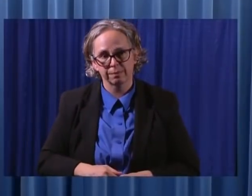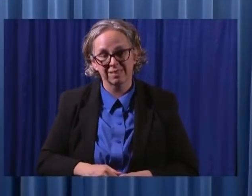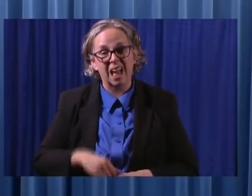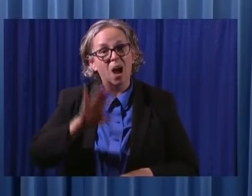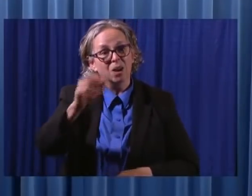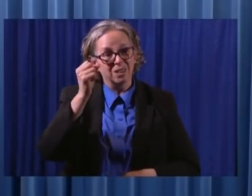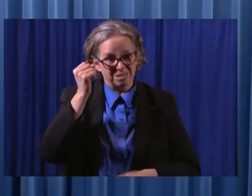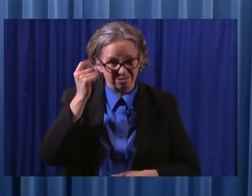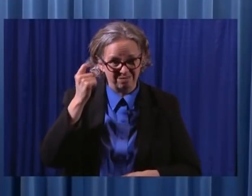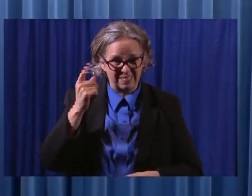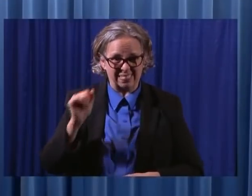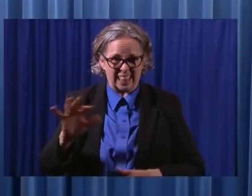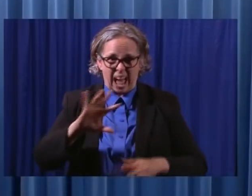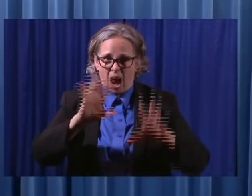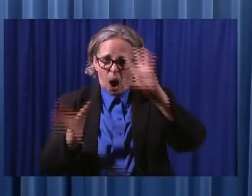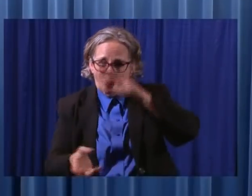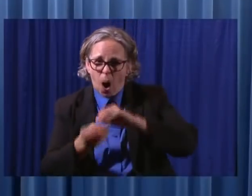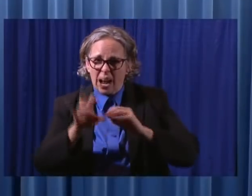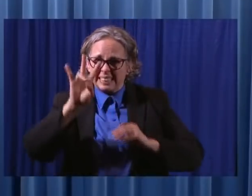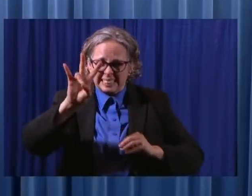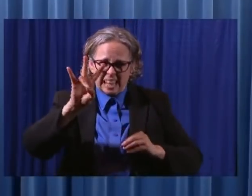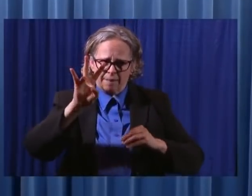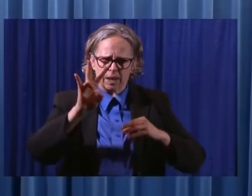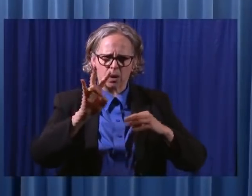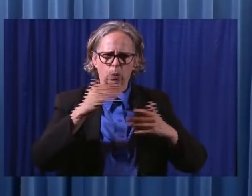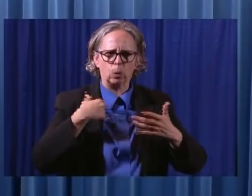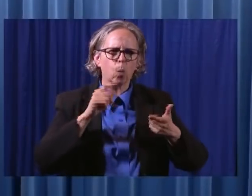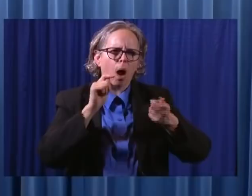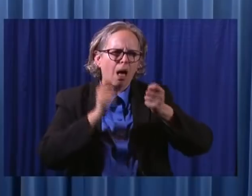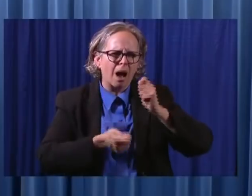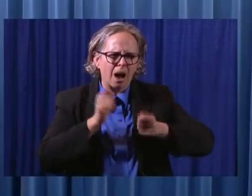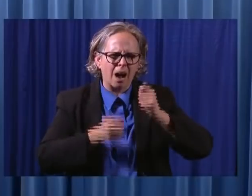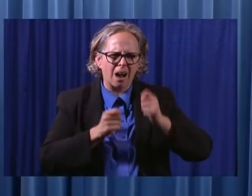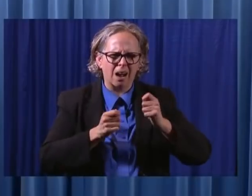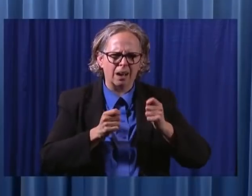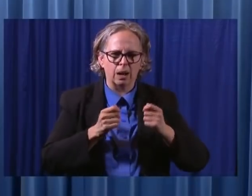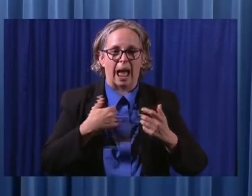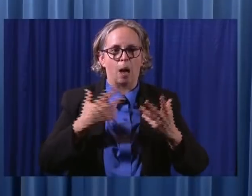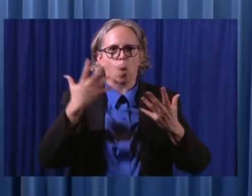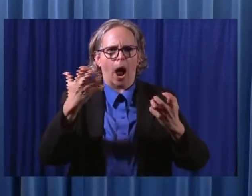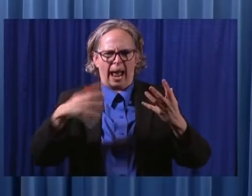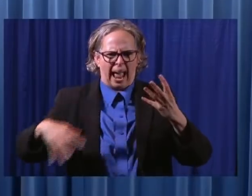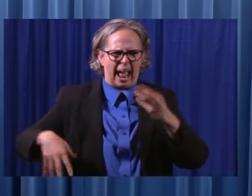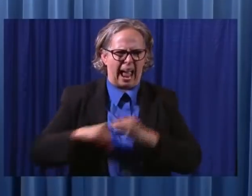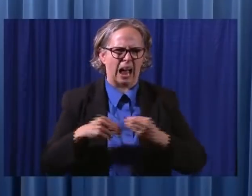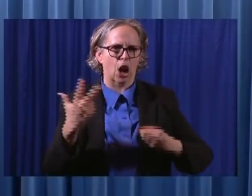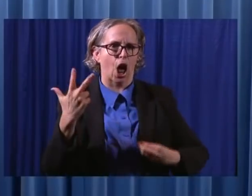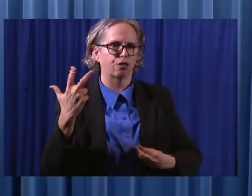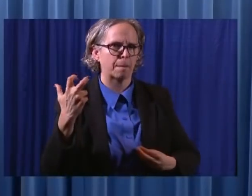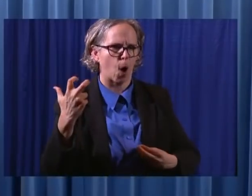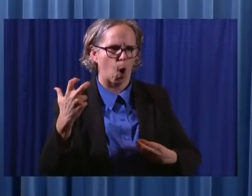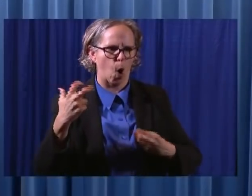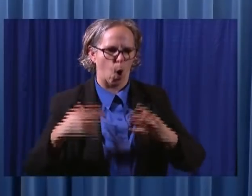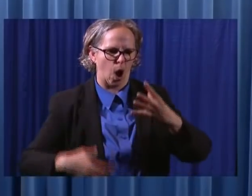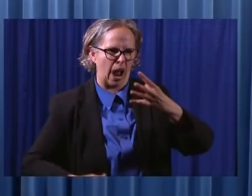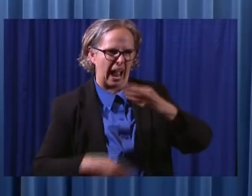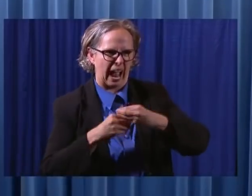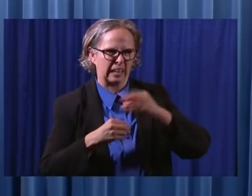PARTICULAR COUNTY. THE HOSPITAL IS. AS I TOLD YOU ALSO, WE ARE LOOKING TO REFINE THESE MEASUREMENTS.